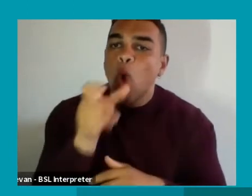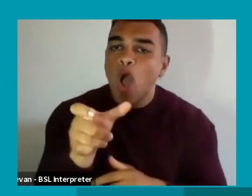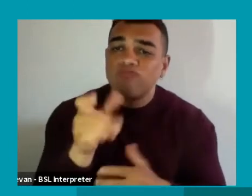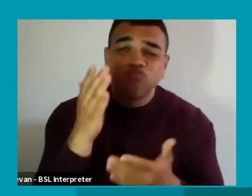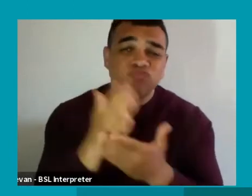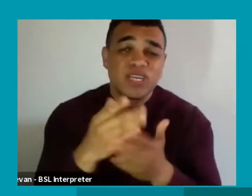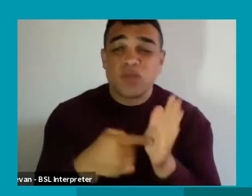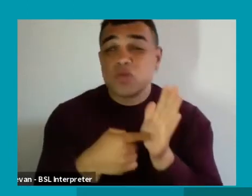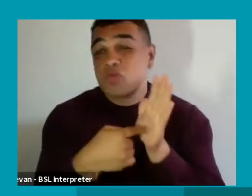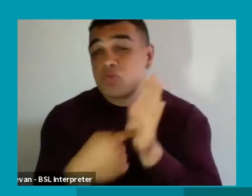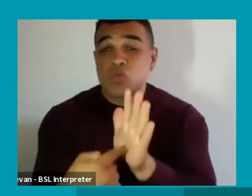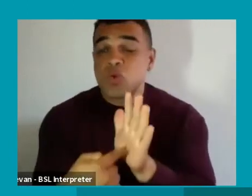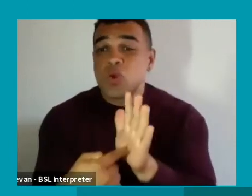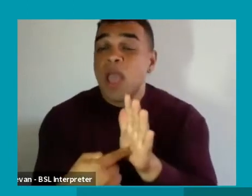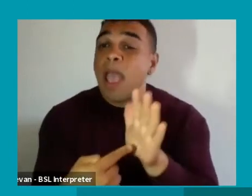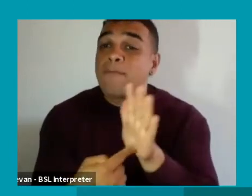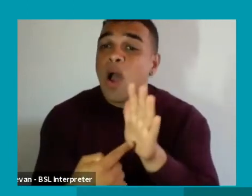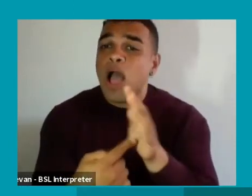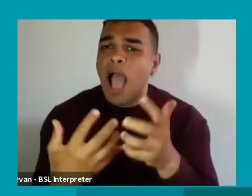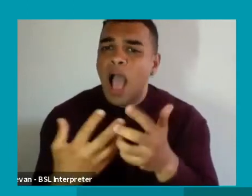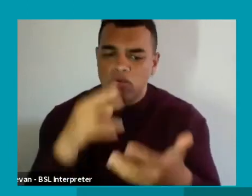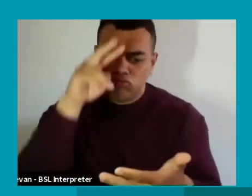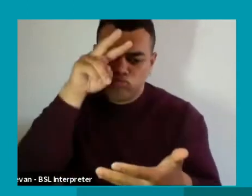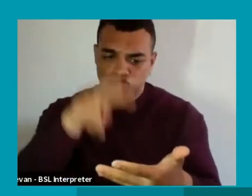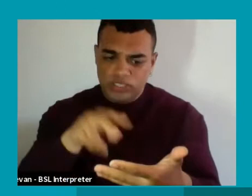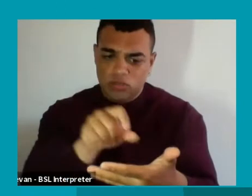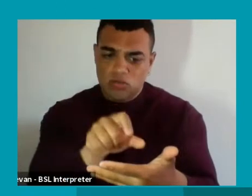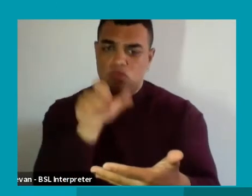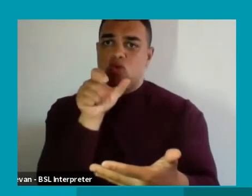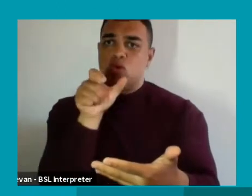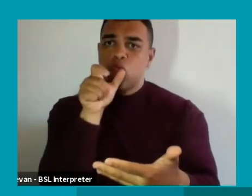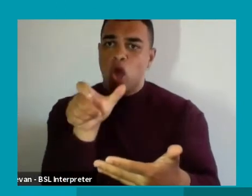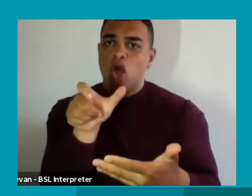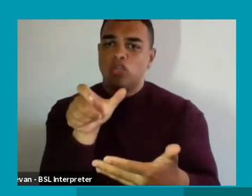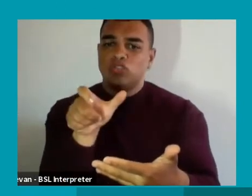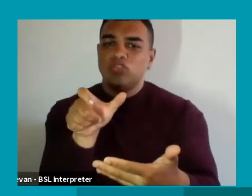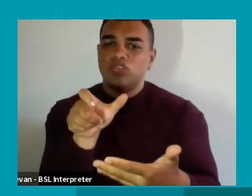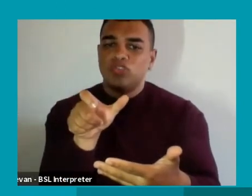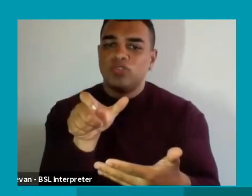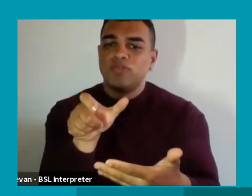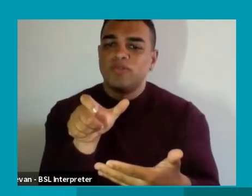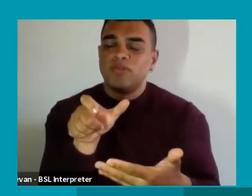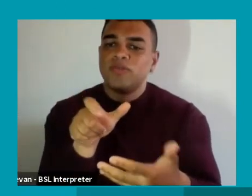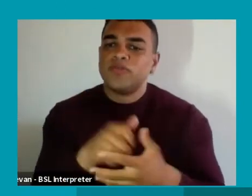you can make an impact much more quickly with a small amount of words. So helpful formula to think about